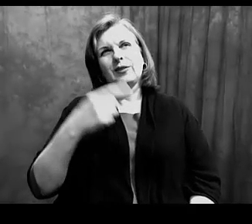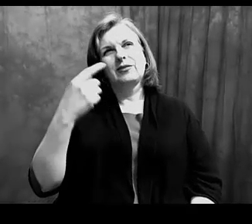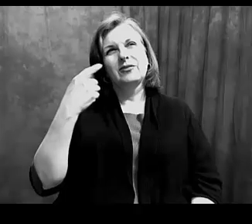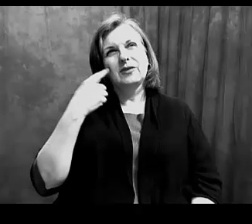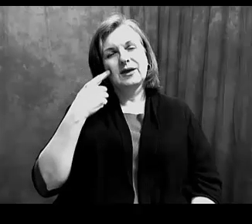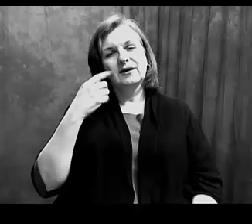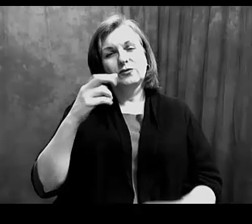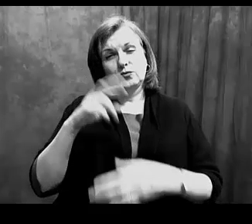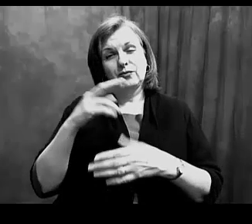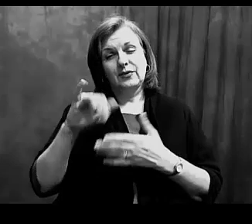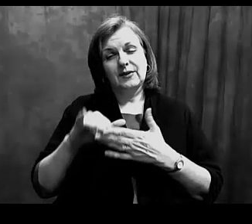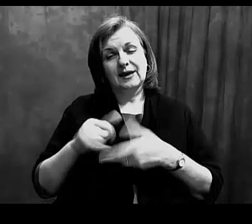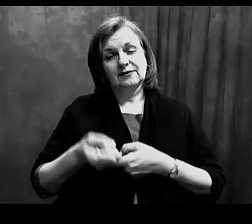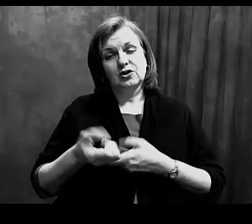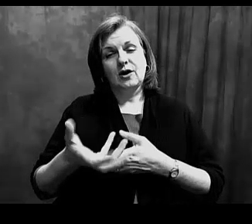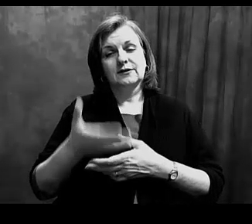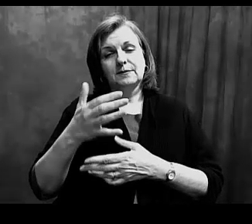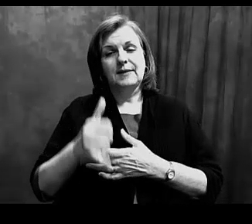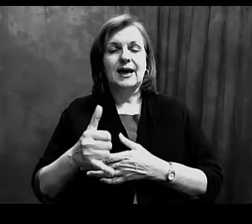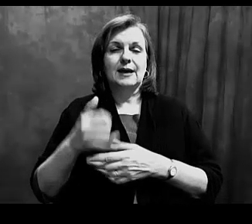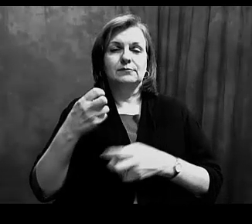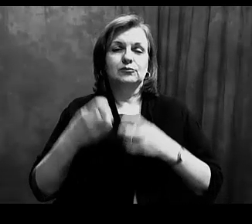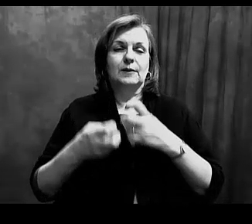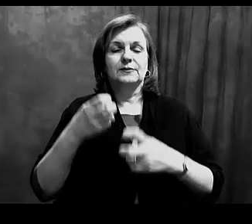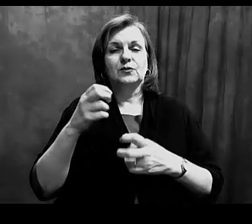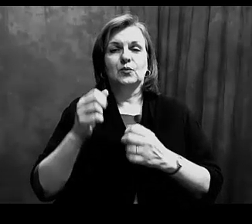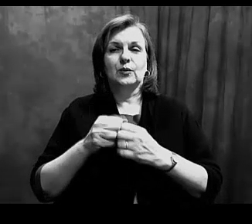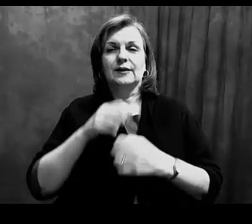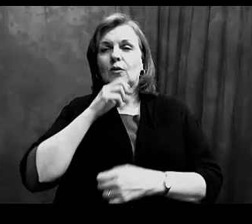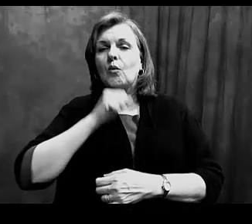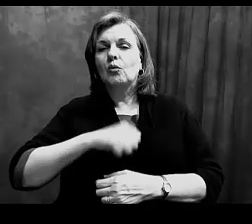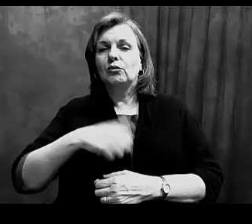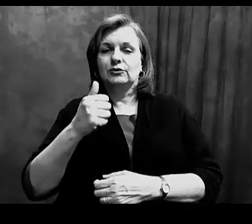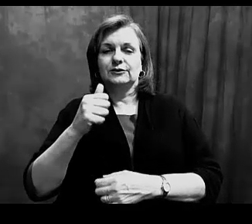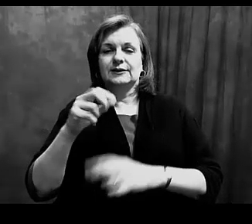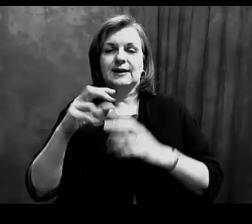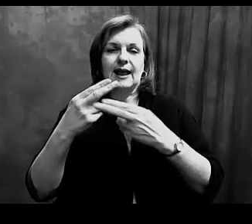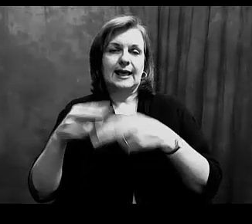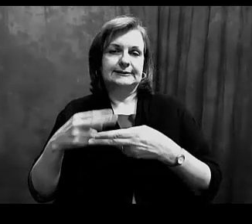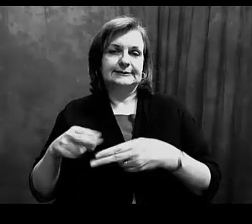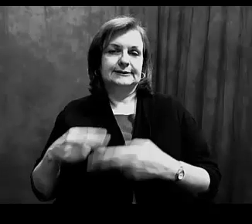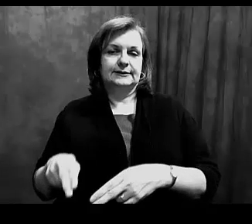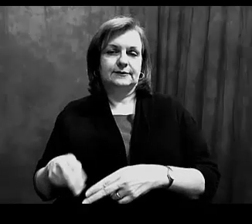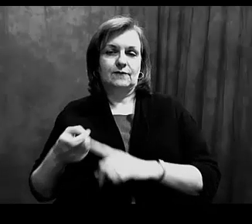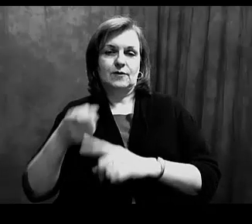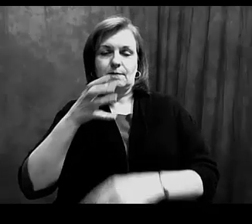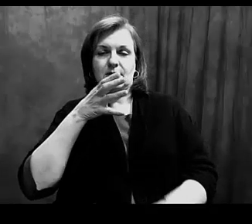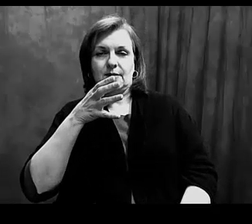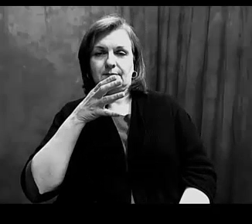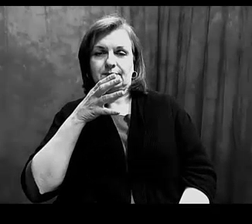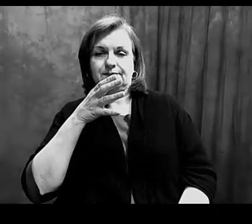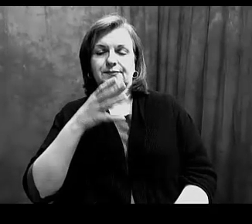and we think a lot of this has to do with complications associated with older eggs